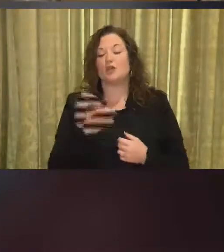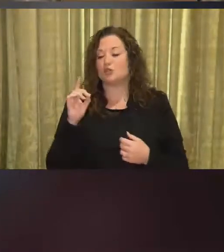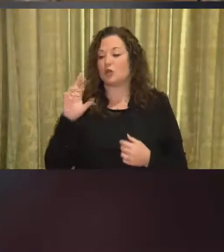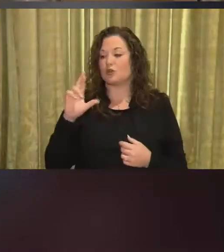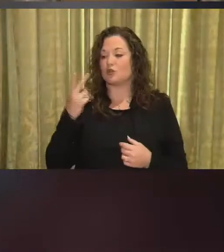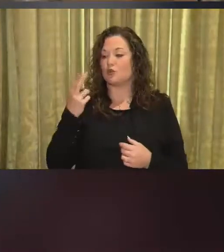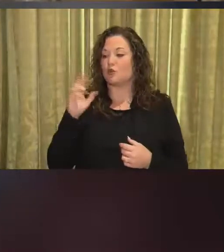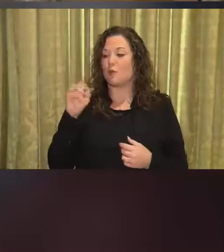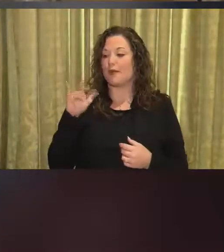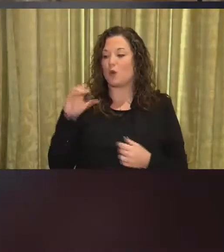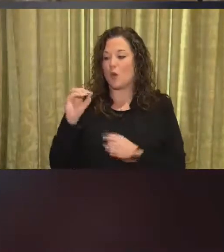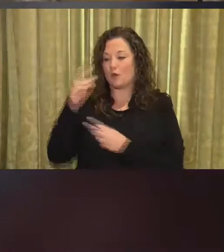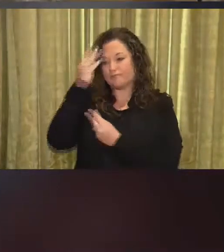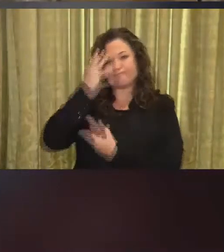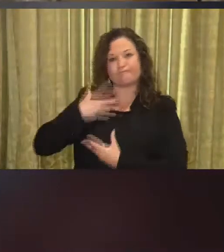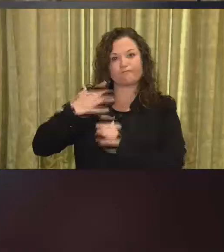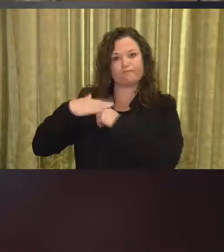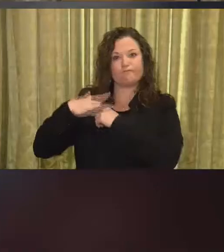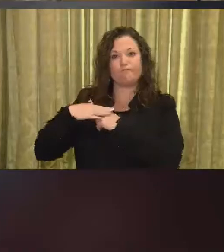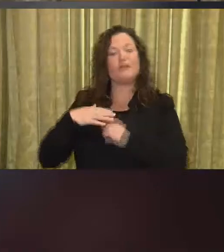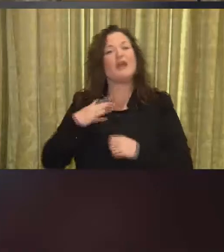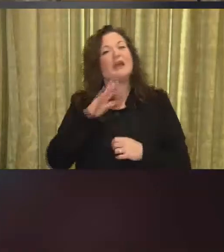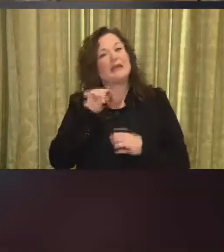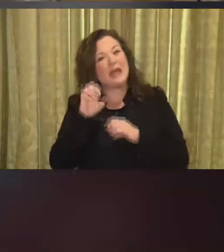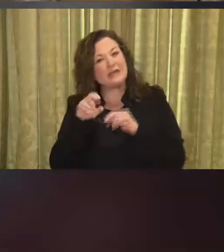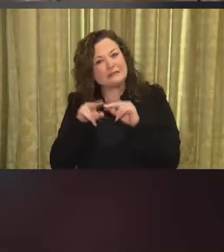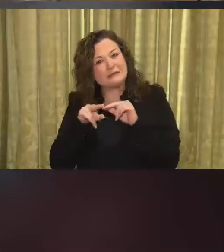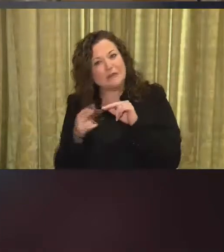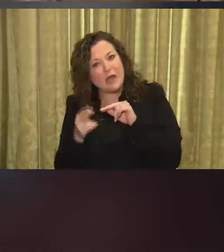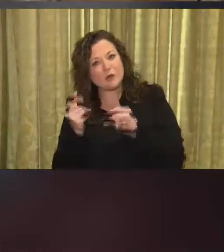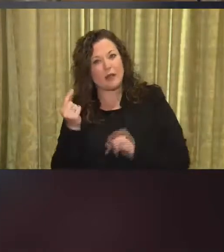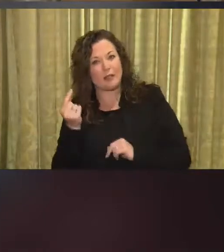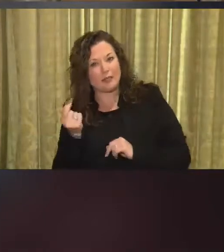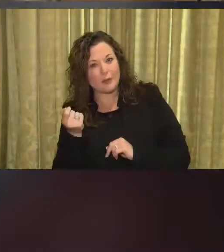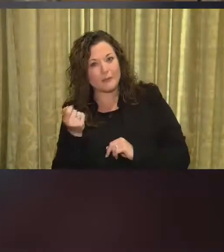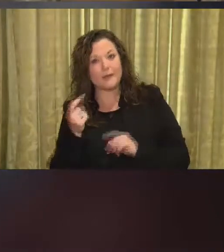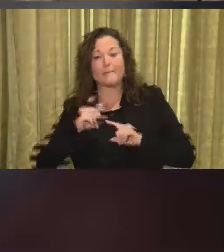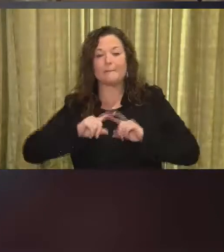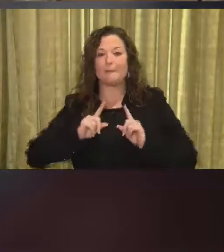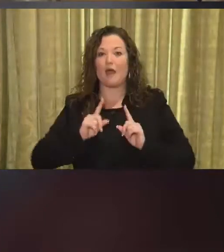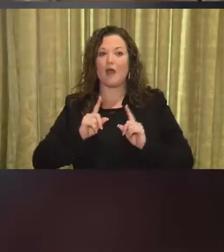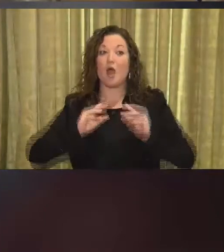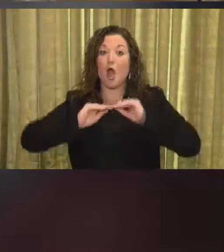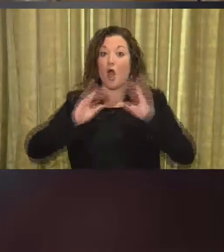that the cases are down a little bit, but the obvious reason is,